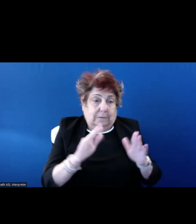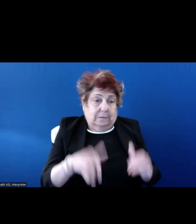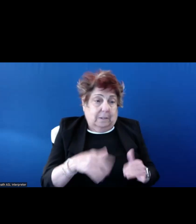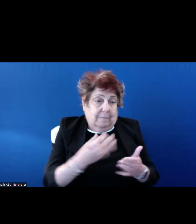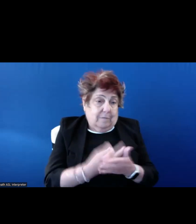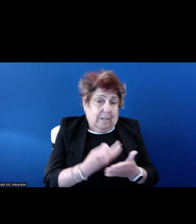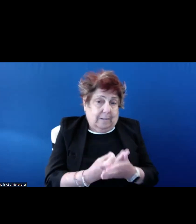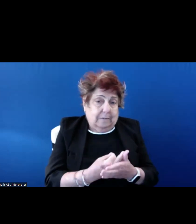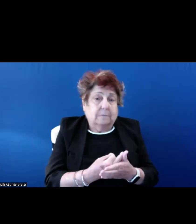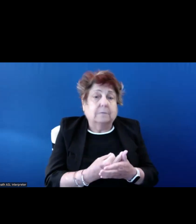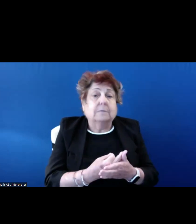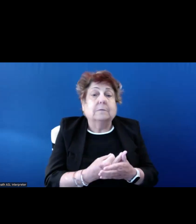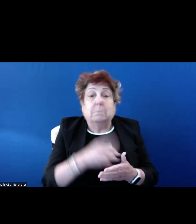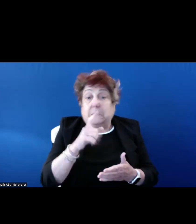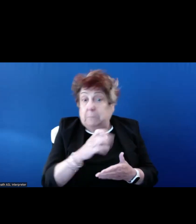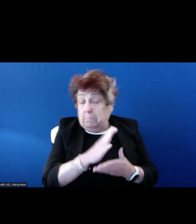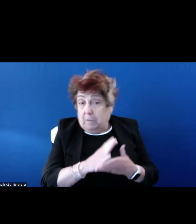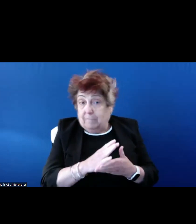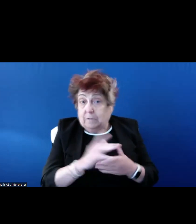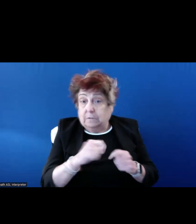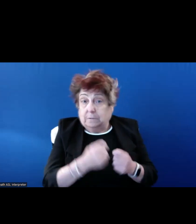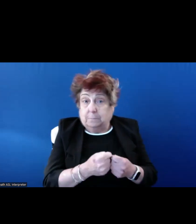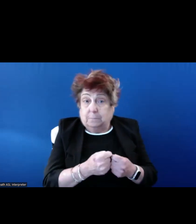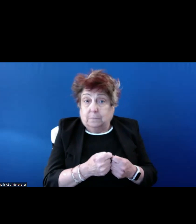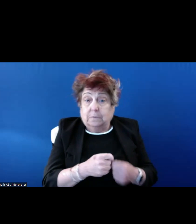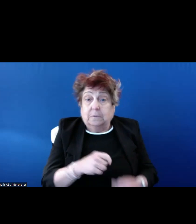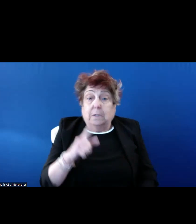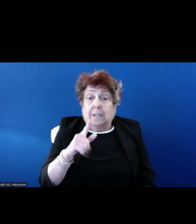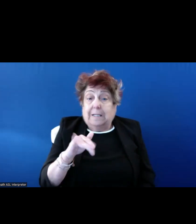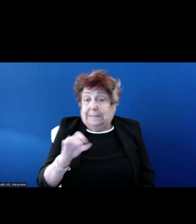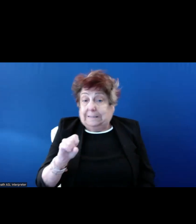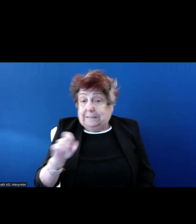I will ask Lisa Kaufman from HUD to answer that question. SPEAKER: